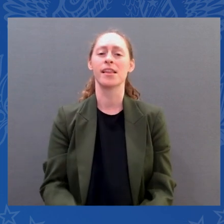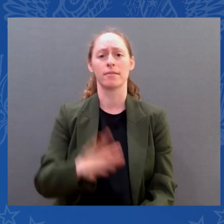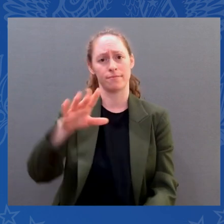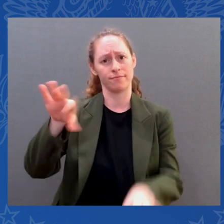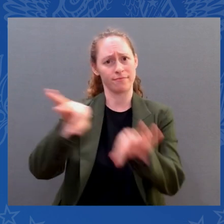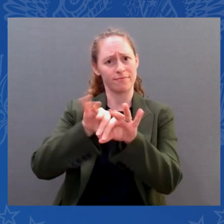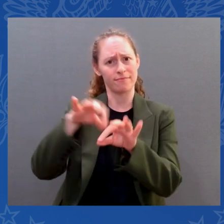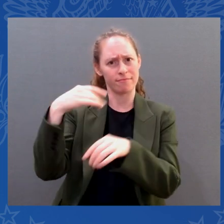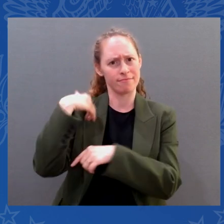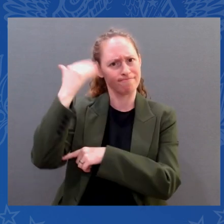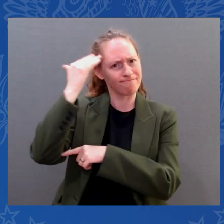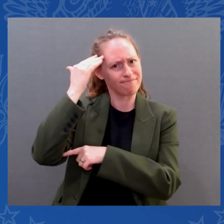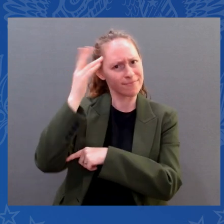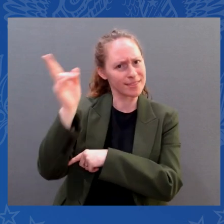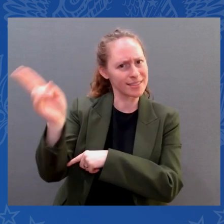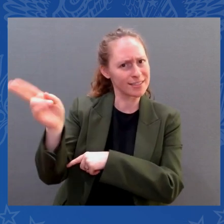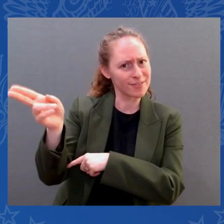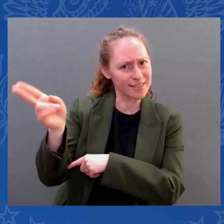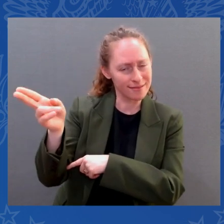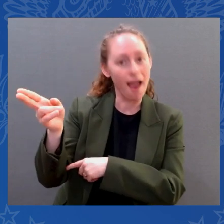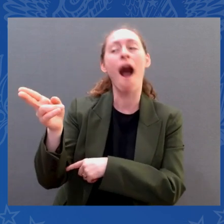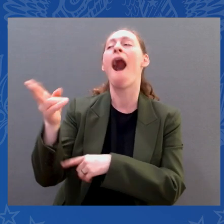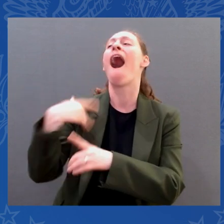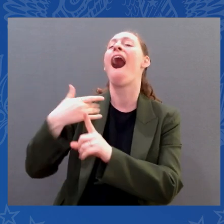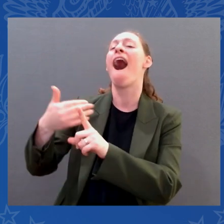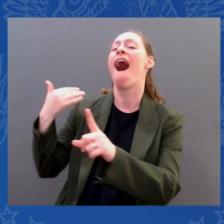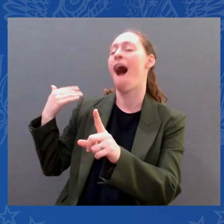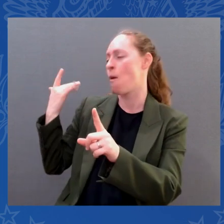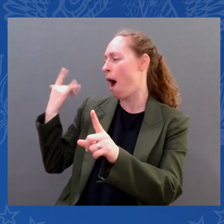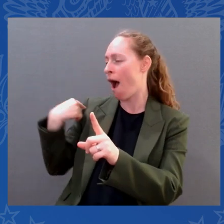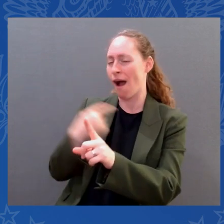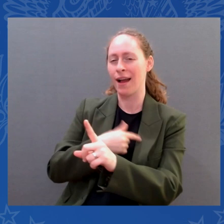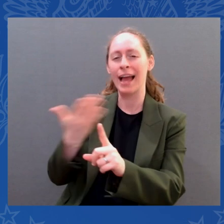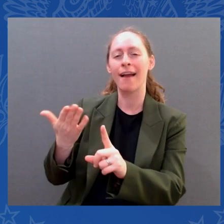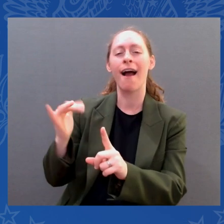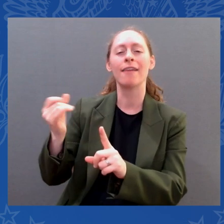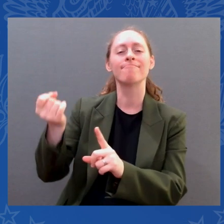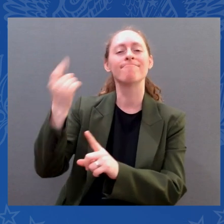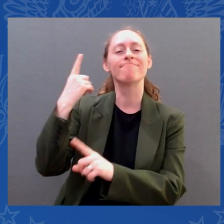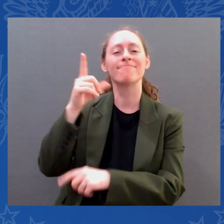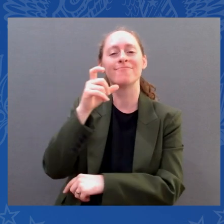And to teach this history is to help us understand who we are.